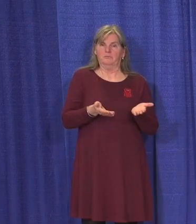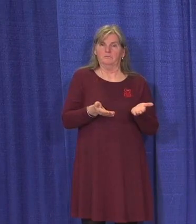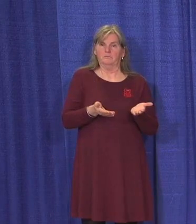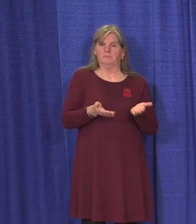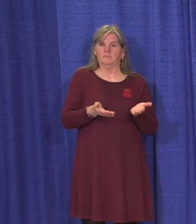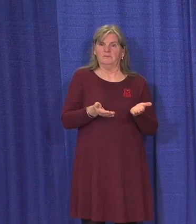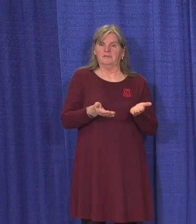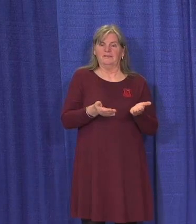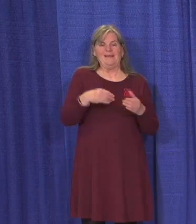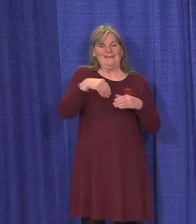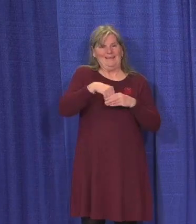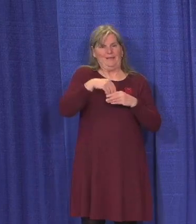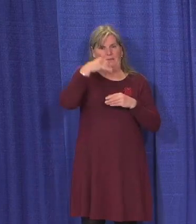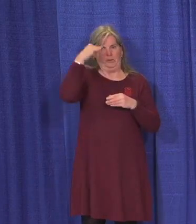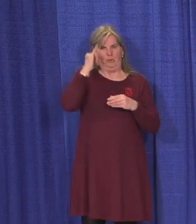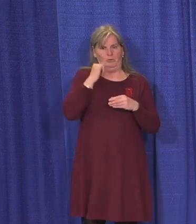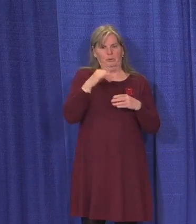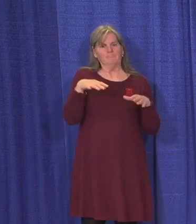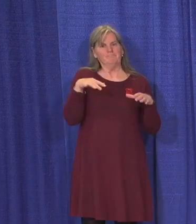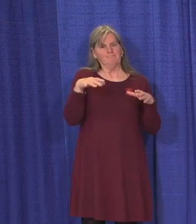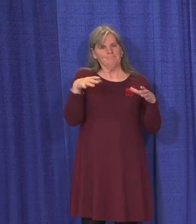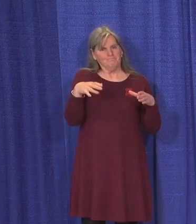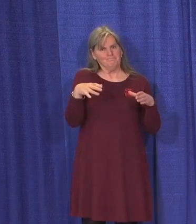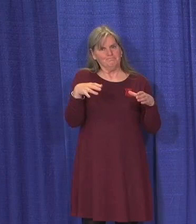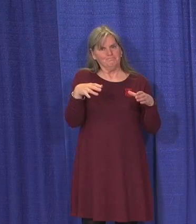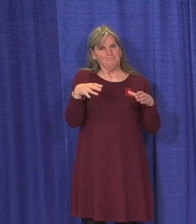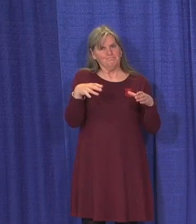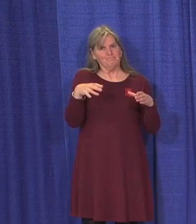healthcare providers.